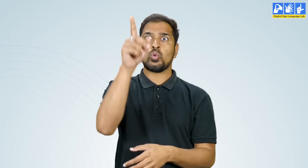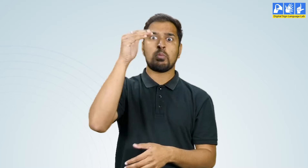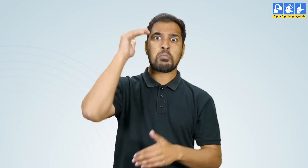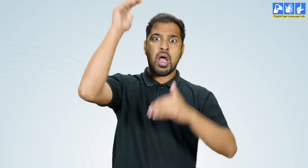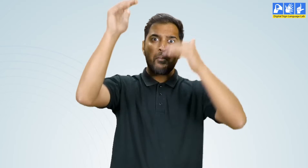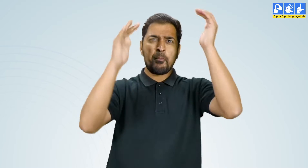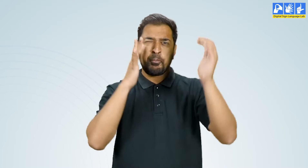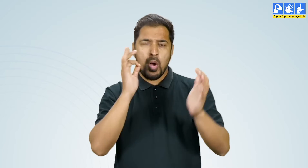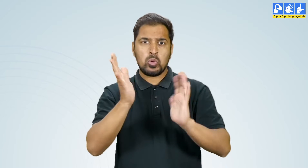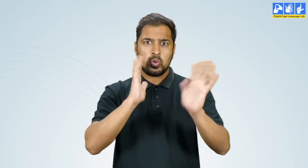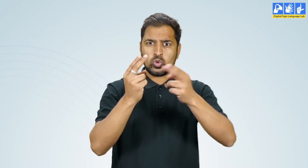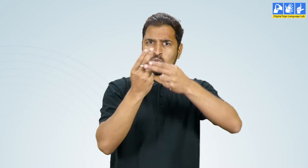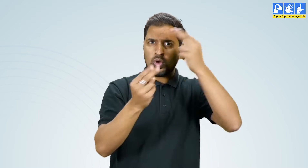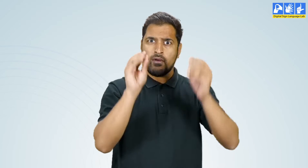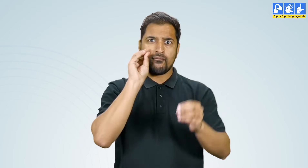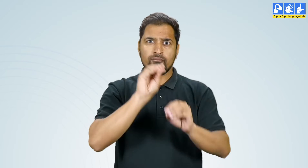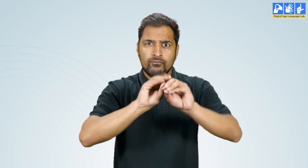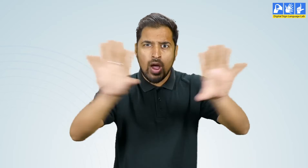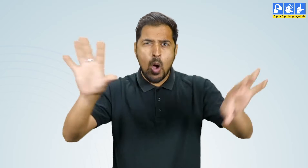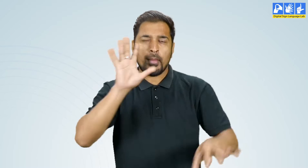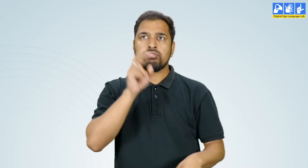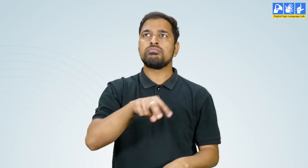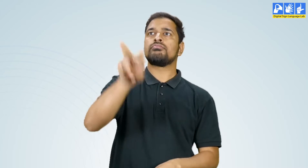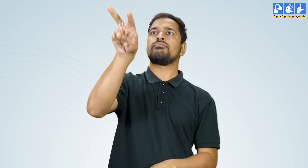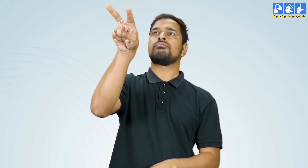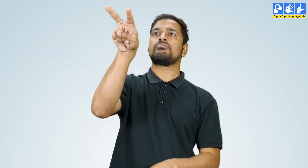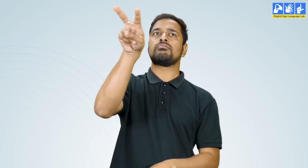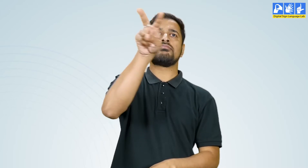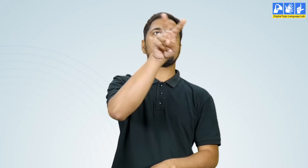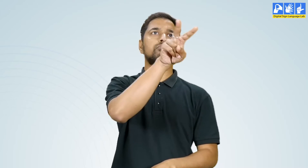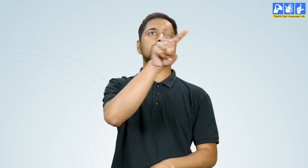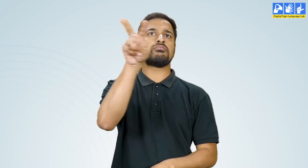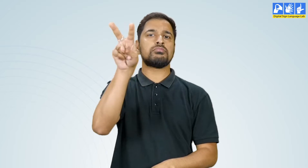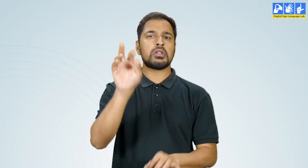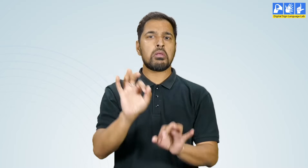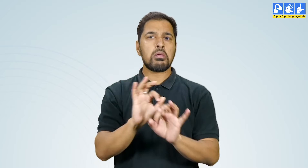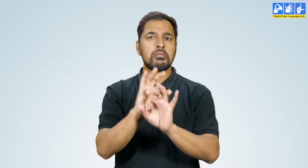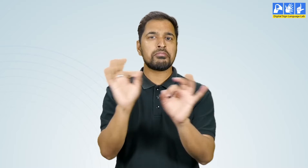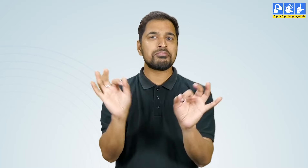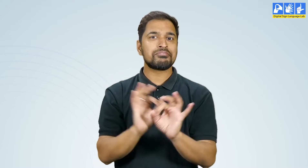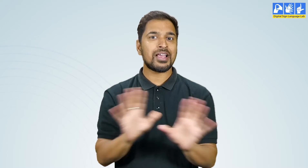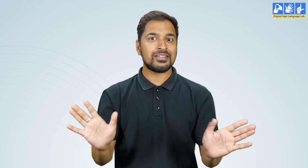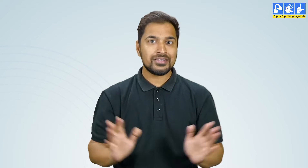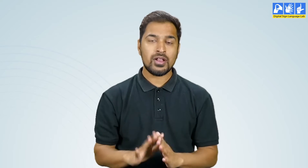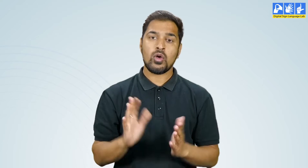telling jokes or sharing important information, they get the information by focusing on them.